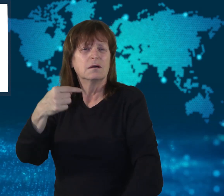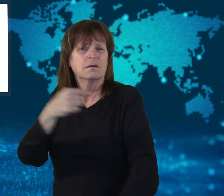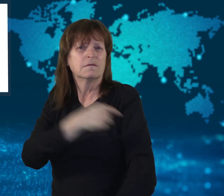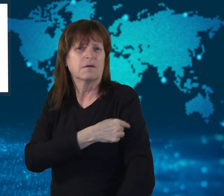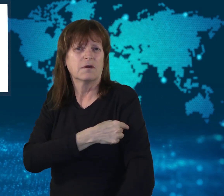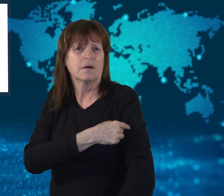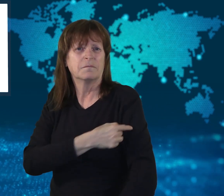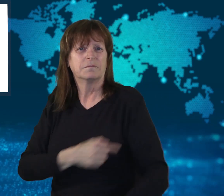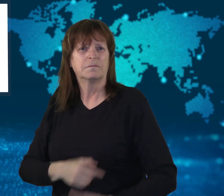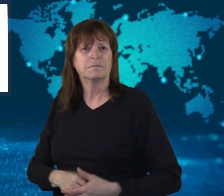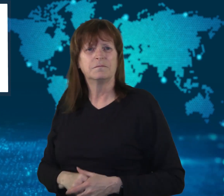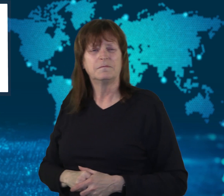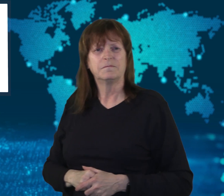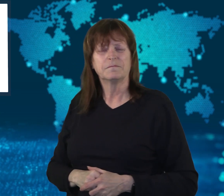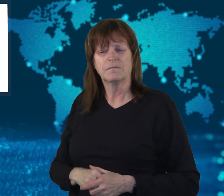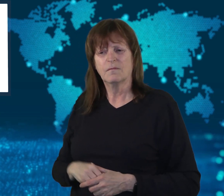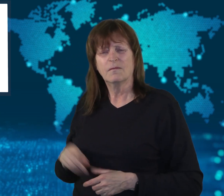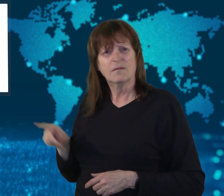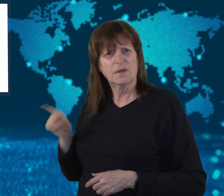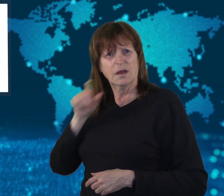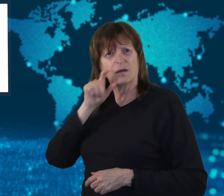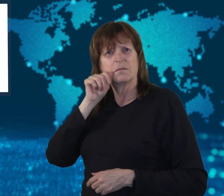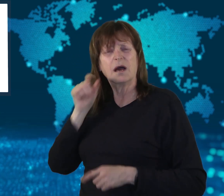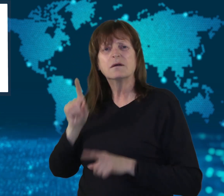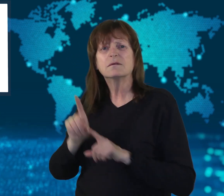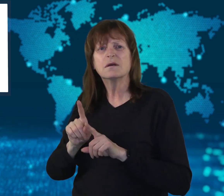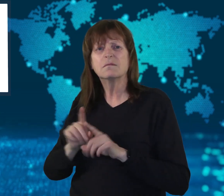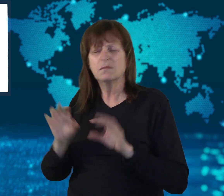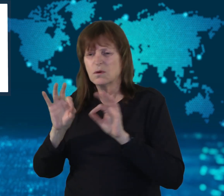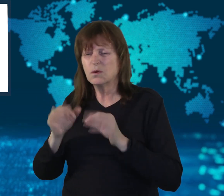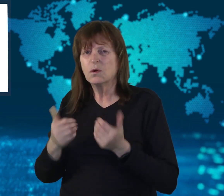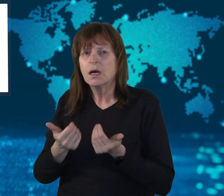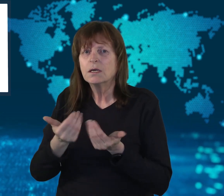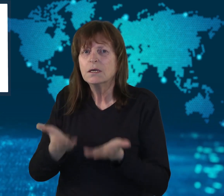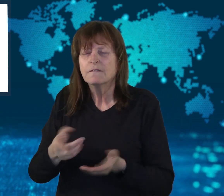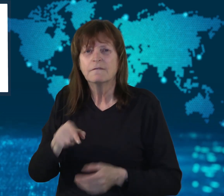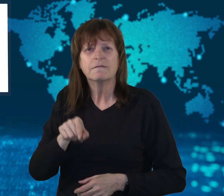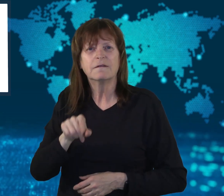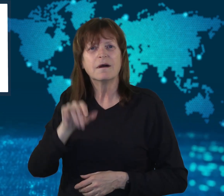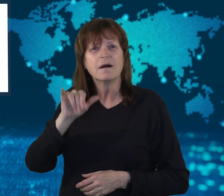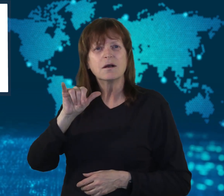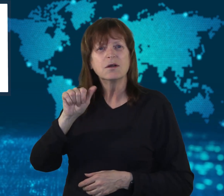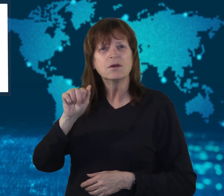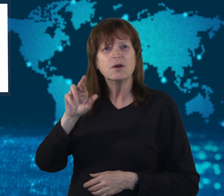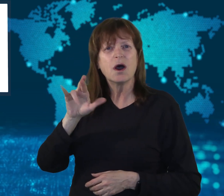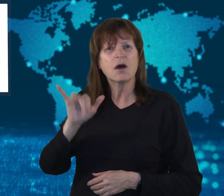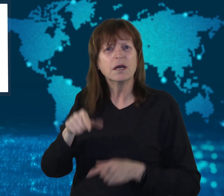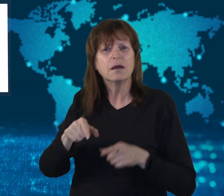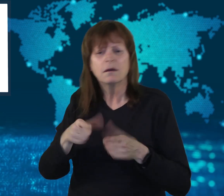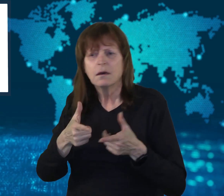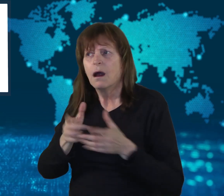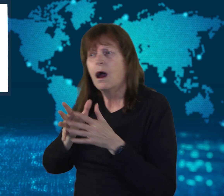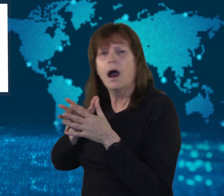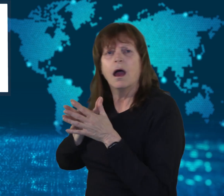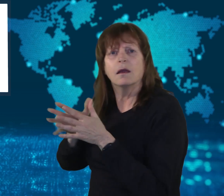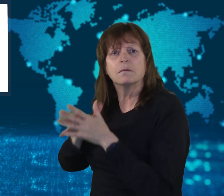Yarl got up to run away after the shooting, and heard